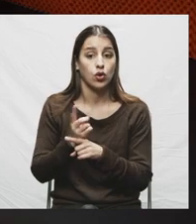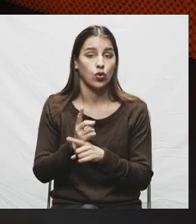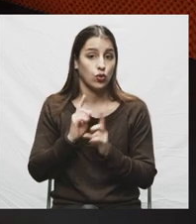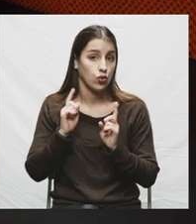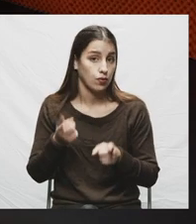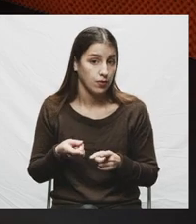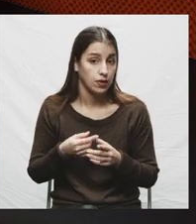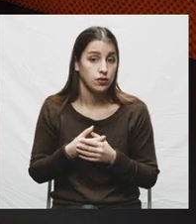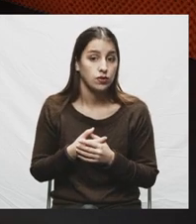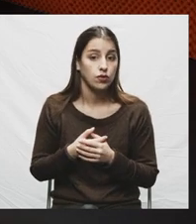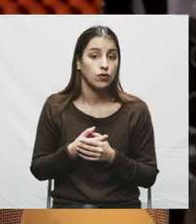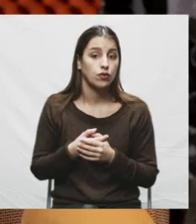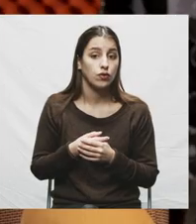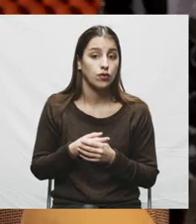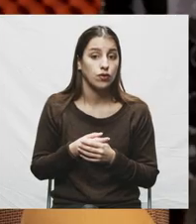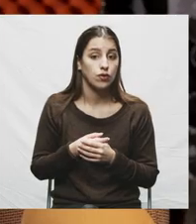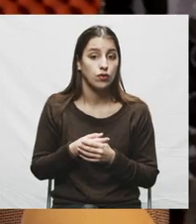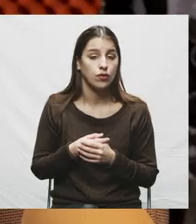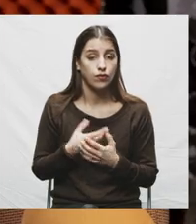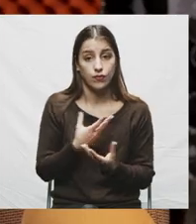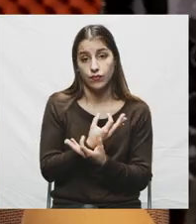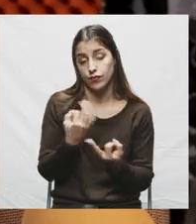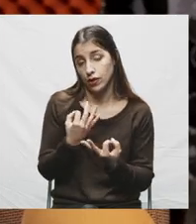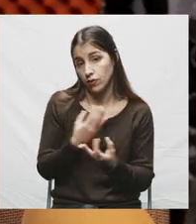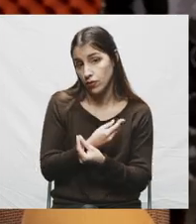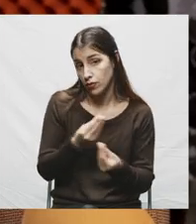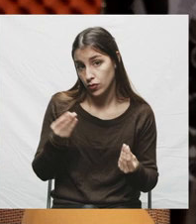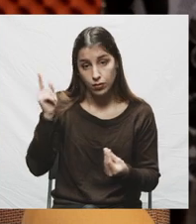and, right in the beginning, some very important works were created there.